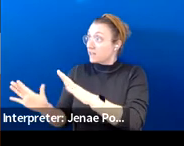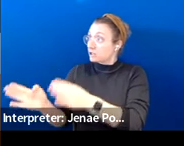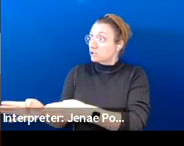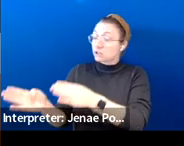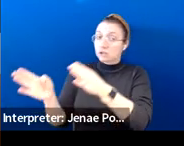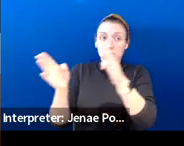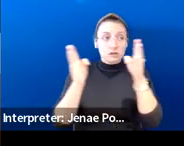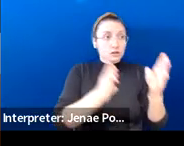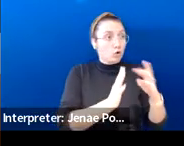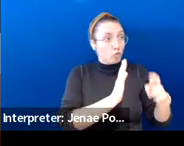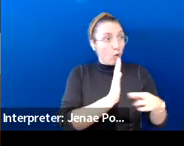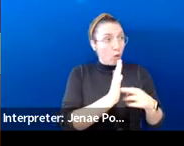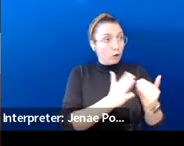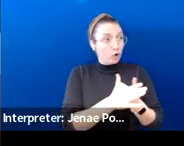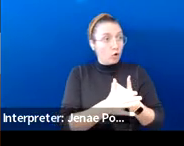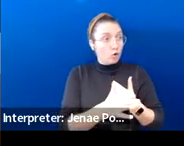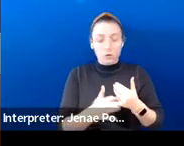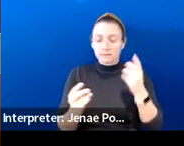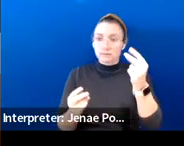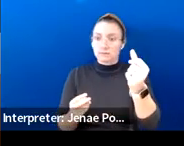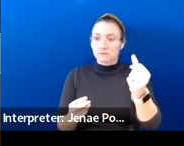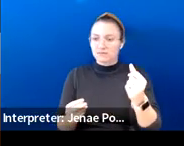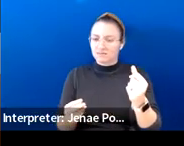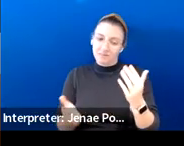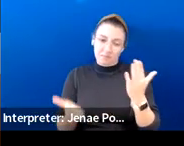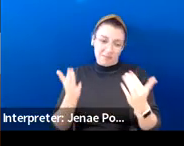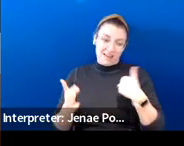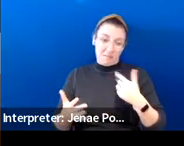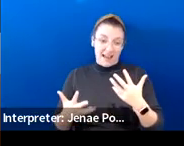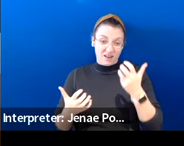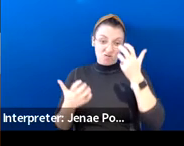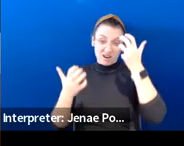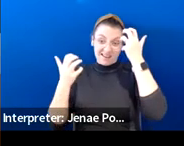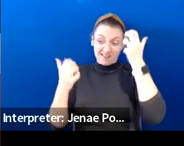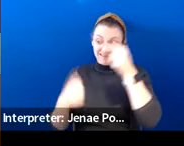And sometimes you may be angry because of what happened in the role your previous to play,